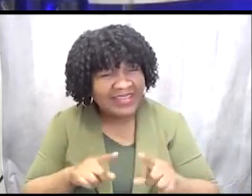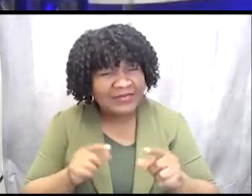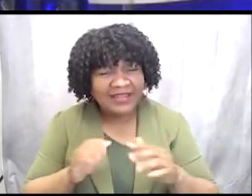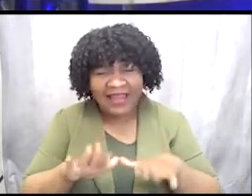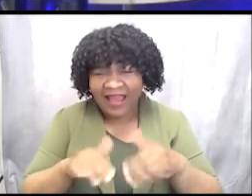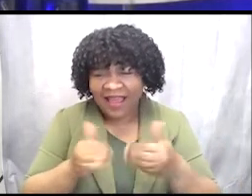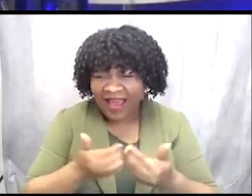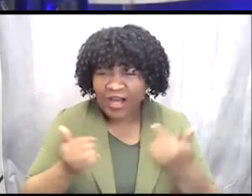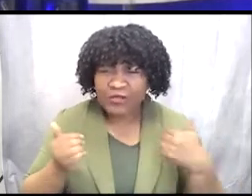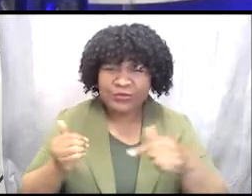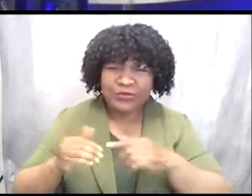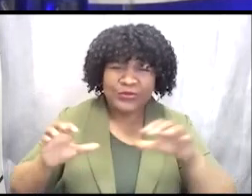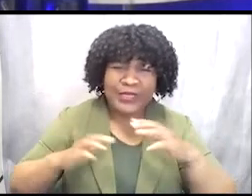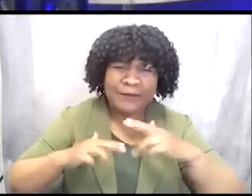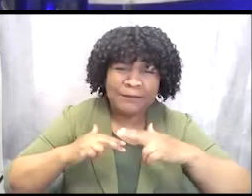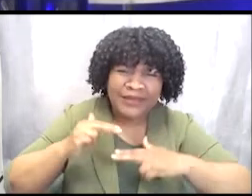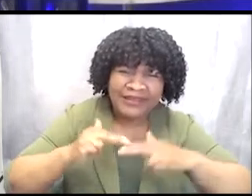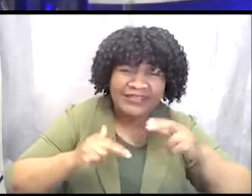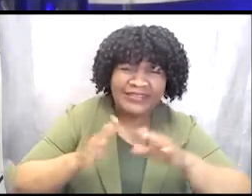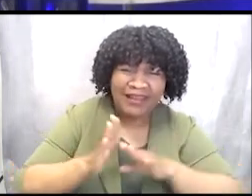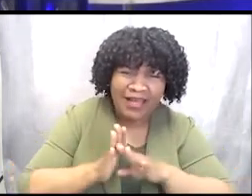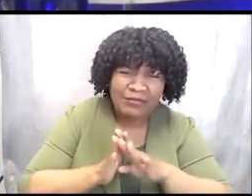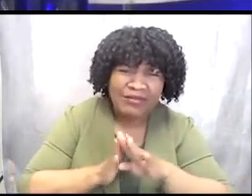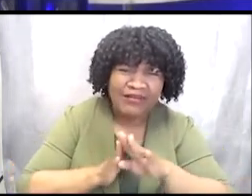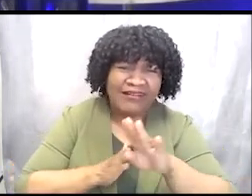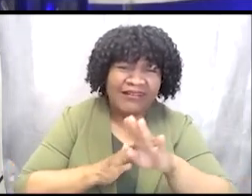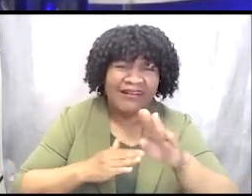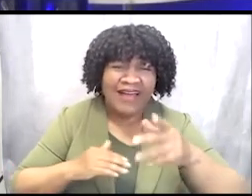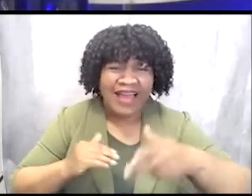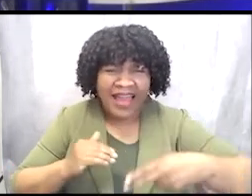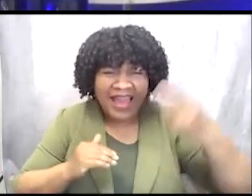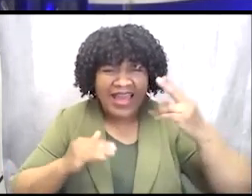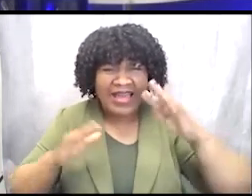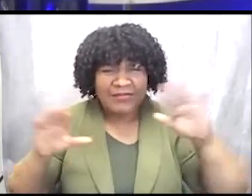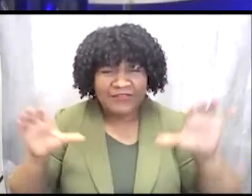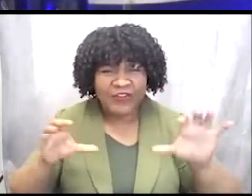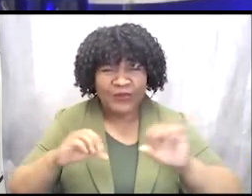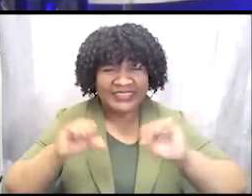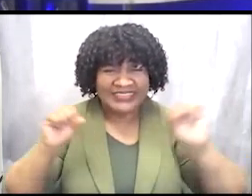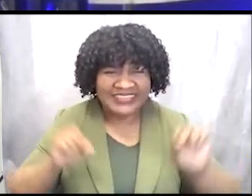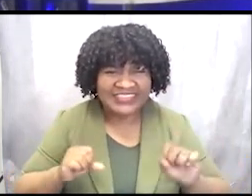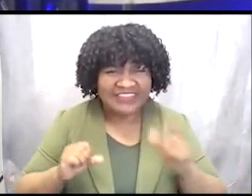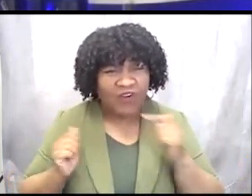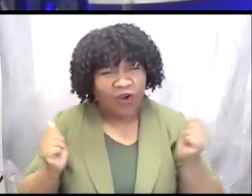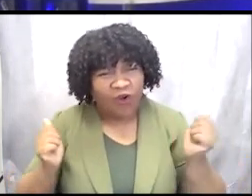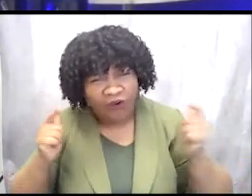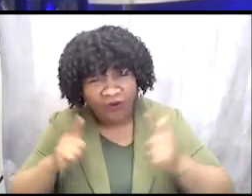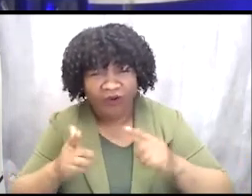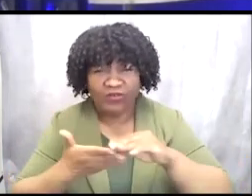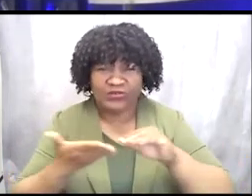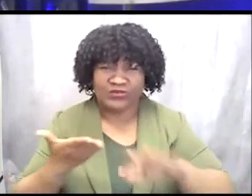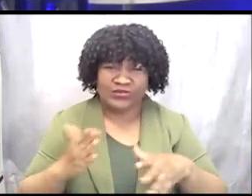And how do we build high performing systems for all students?